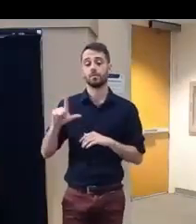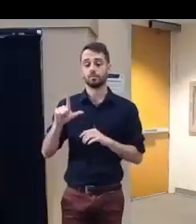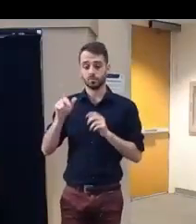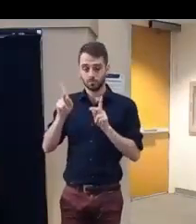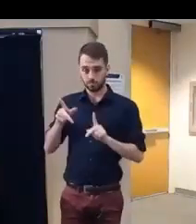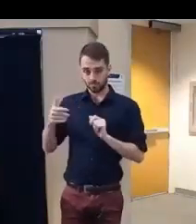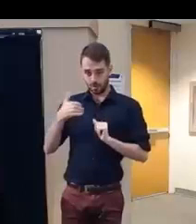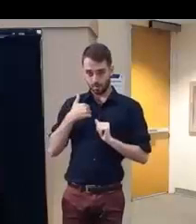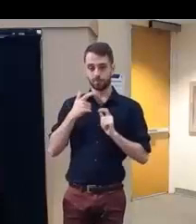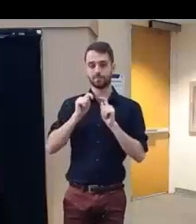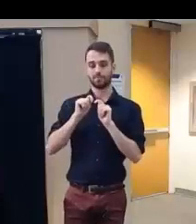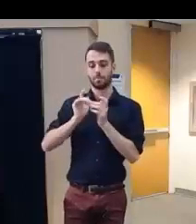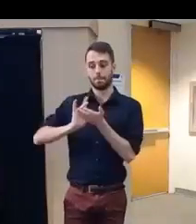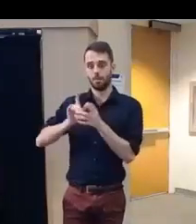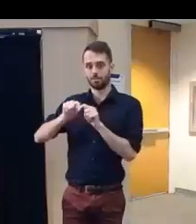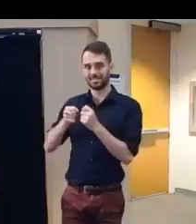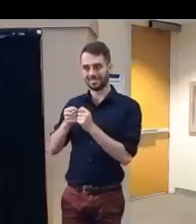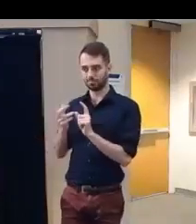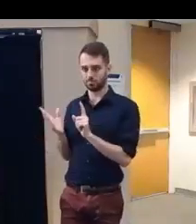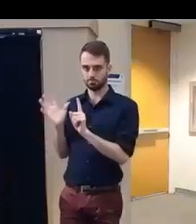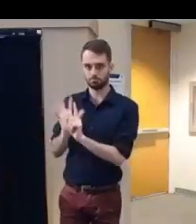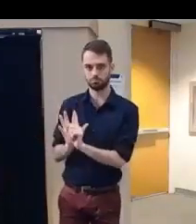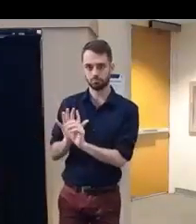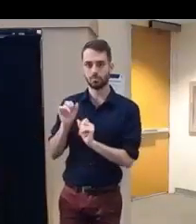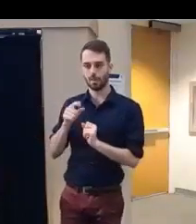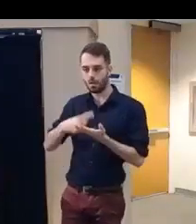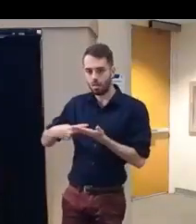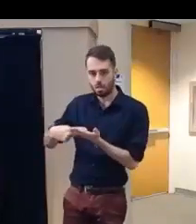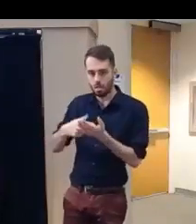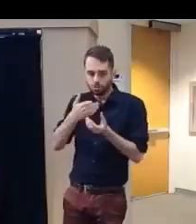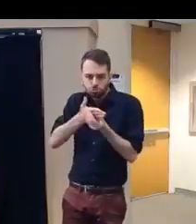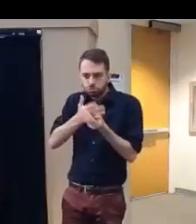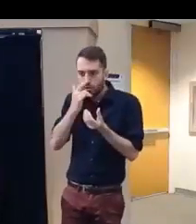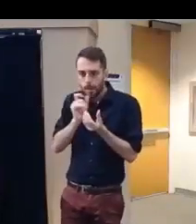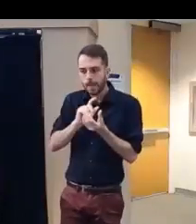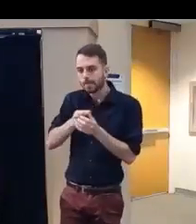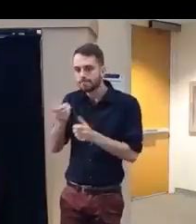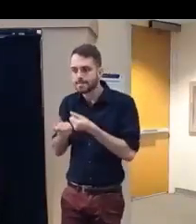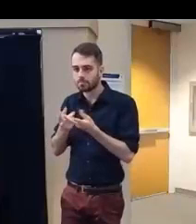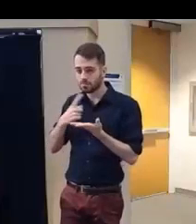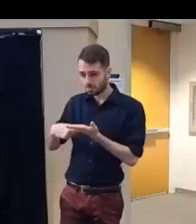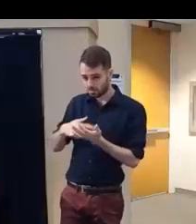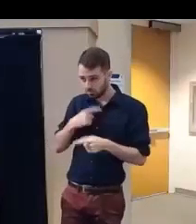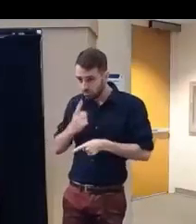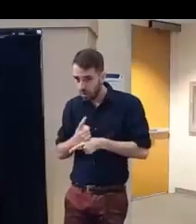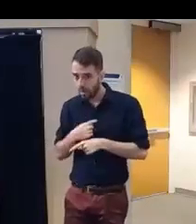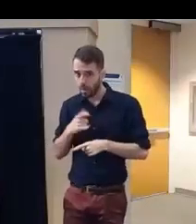that's an opportunity to listen right listen to the expertise of of the medical team it's